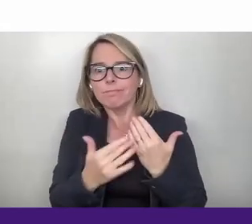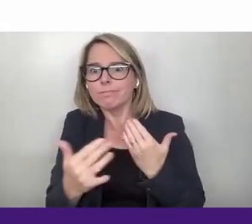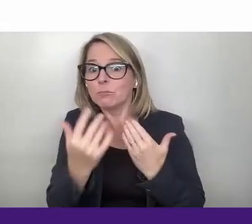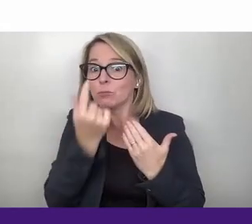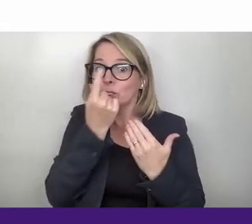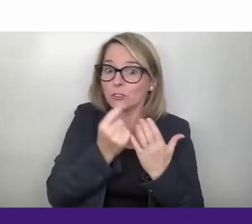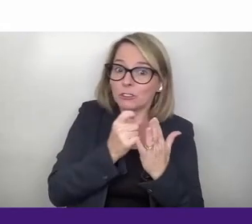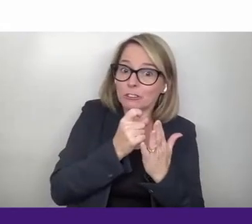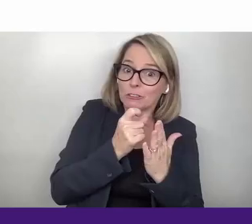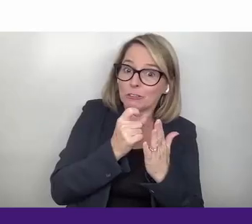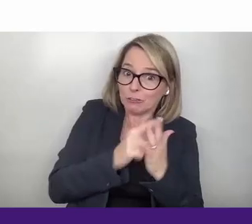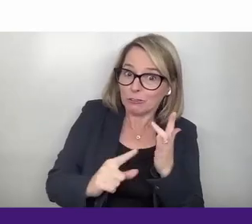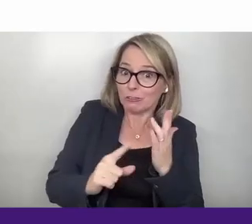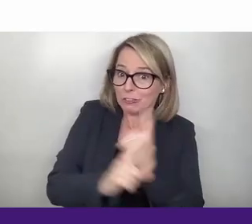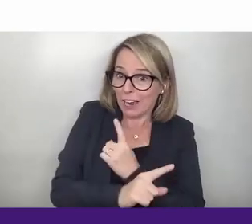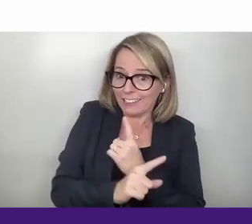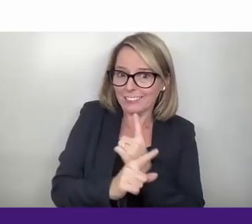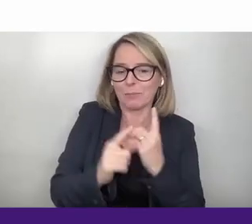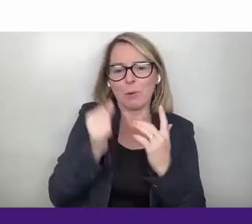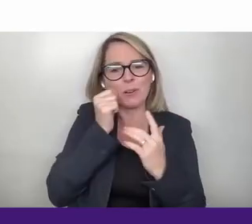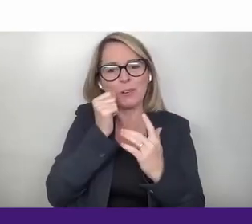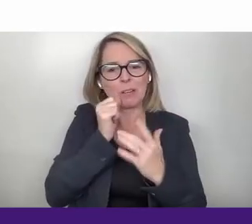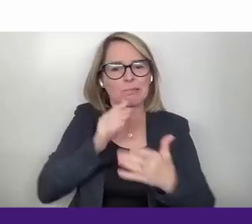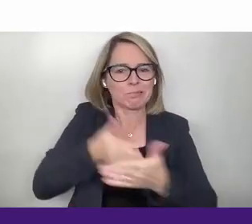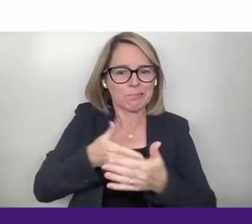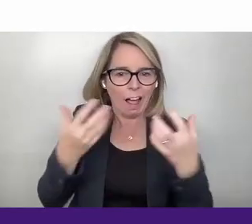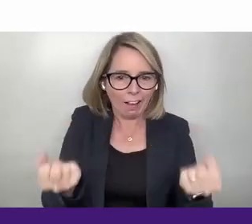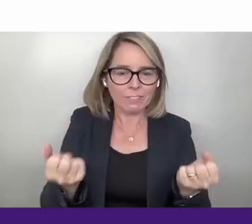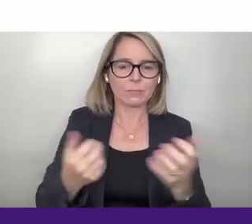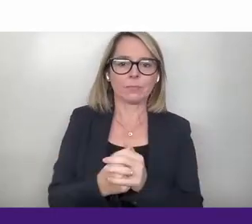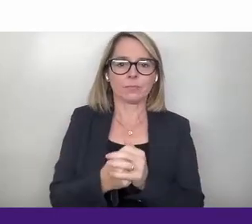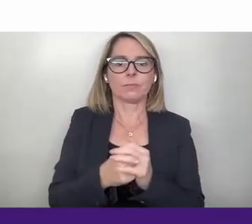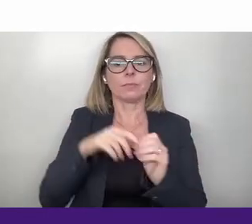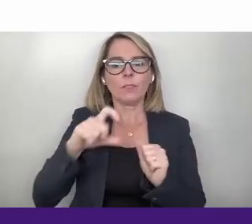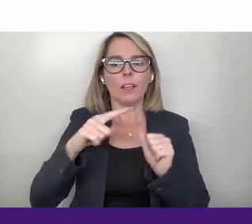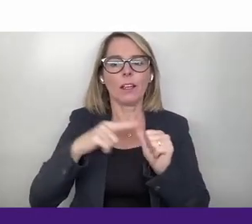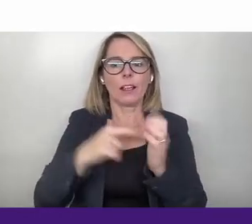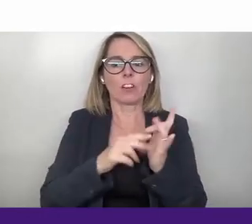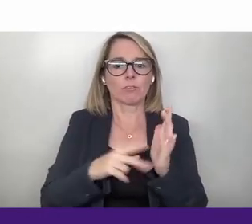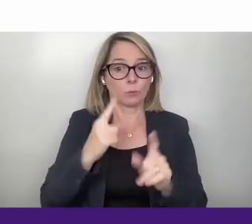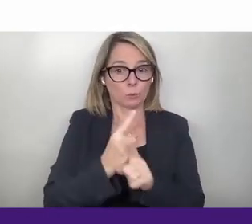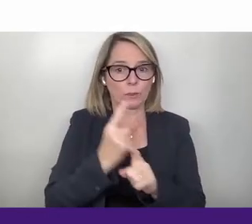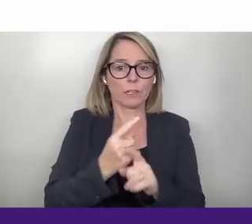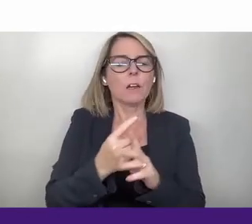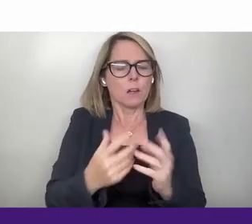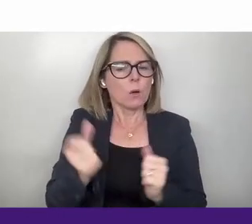Catrin: So, we are going to start with what happens before people have come into our clinic.